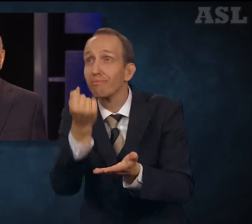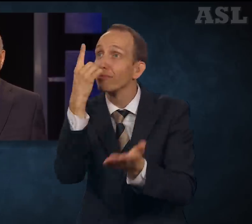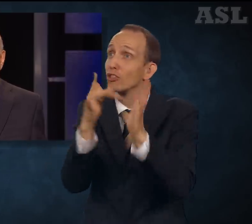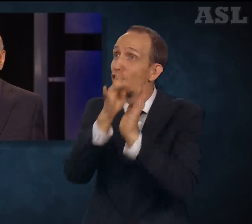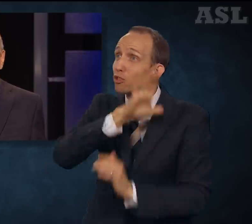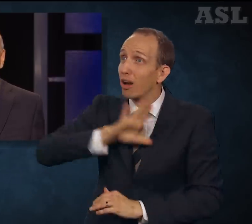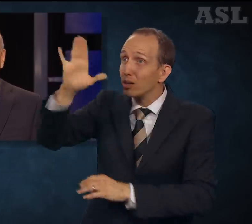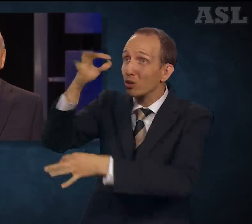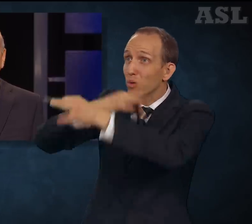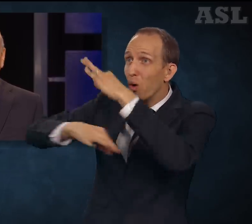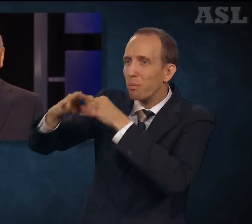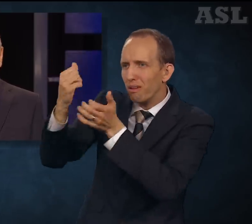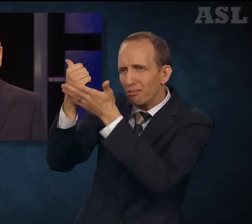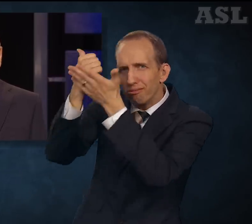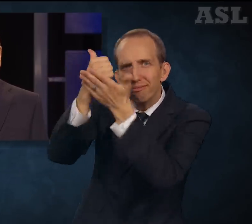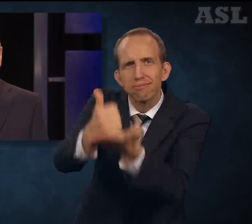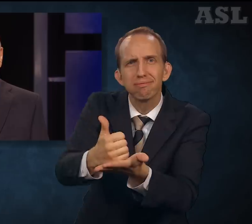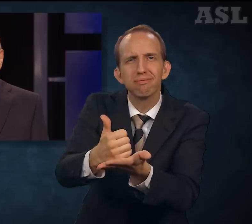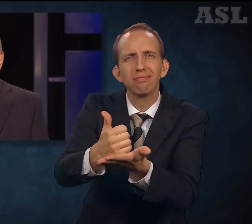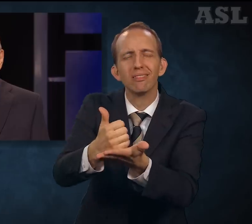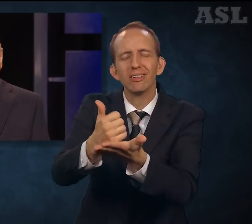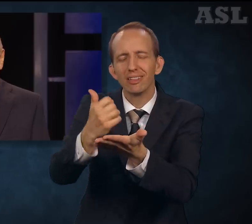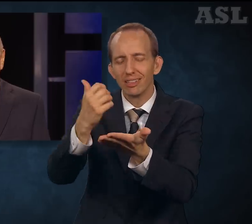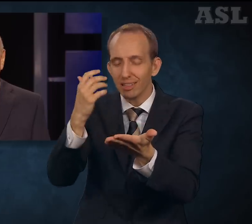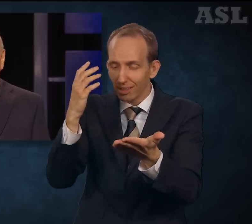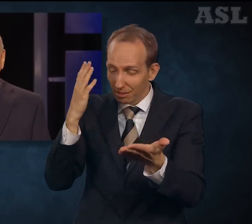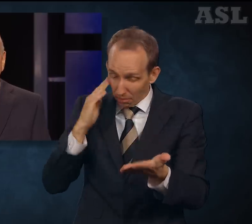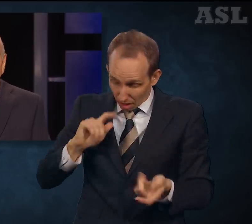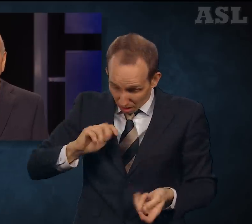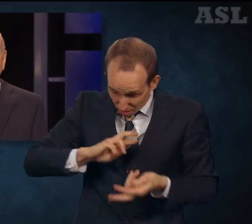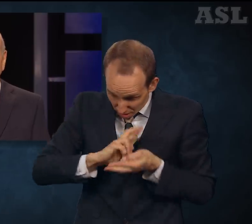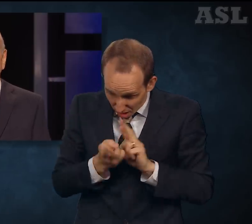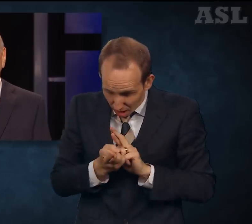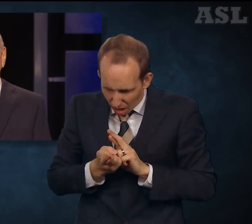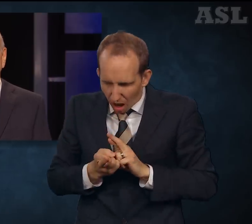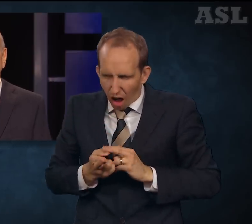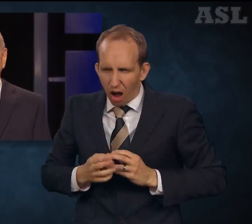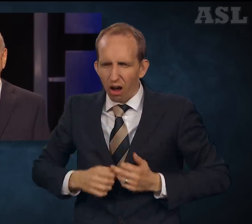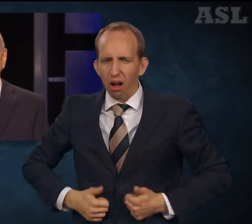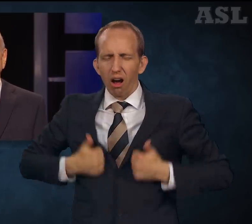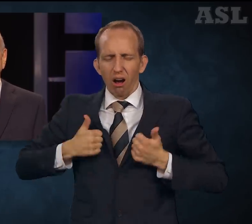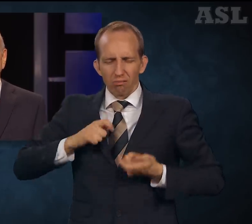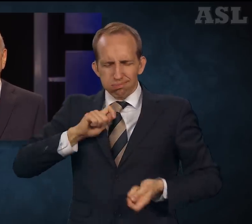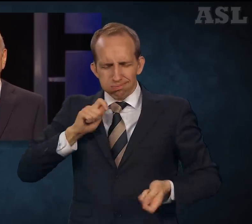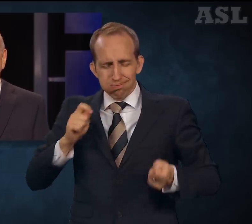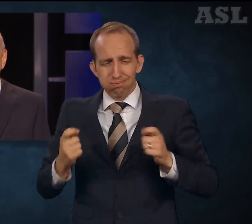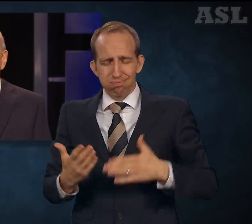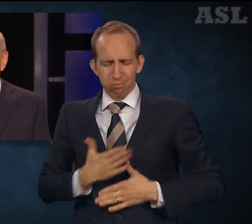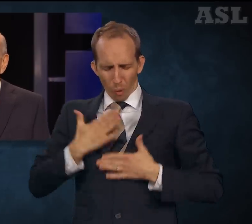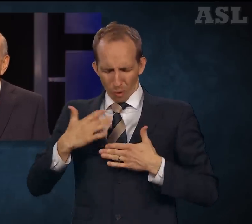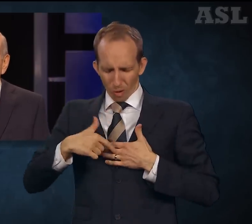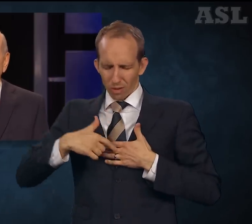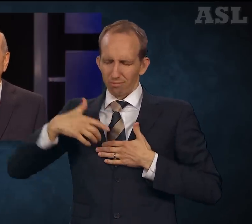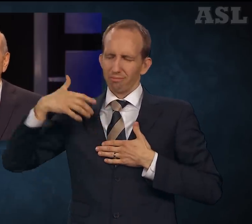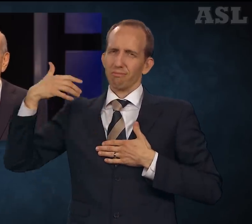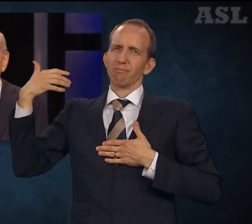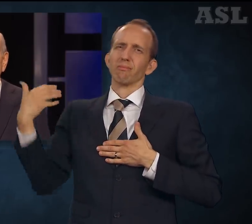THEY WILL HELP YOU EXPERIENCE